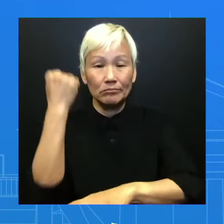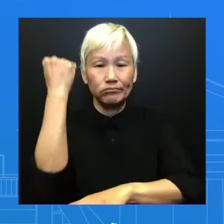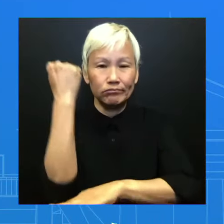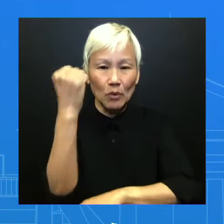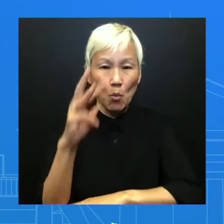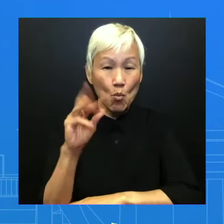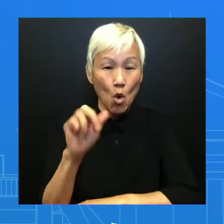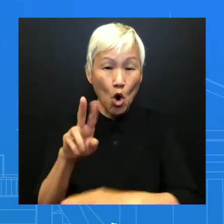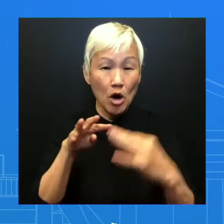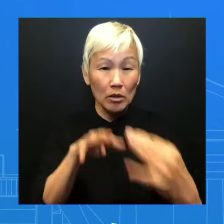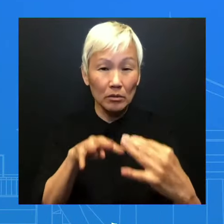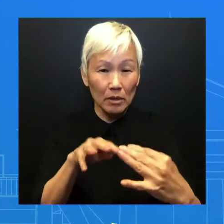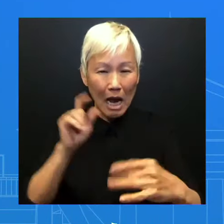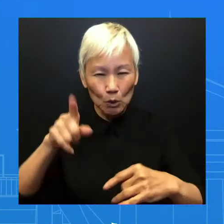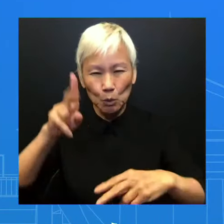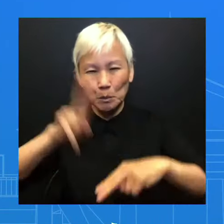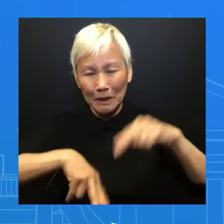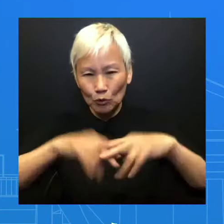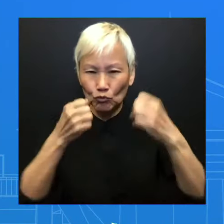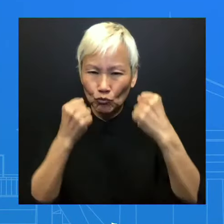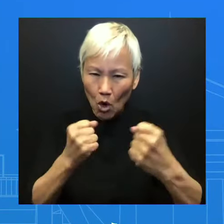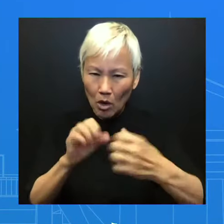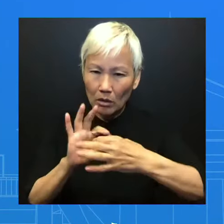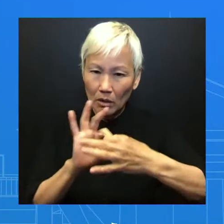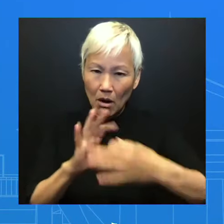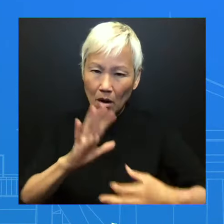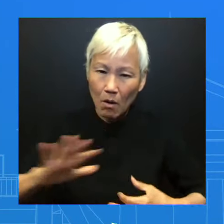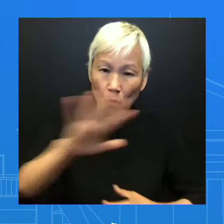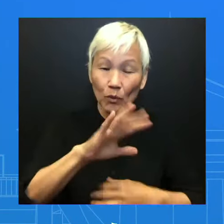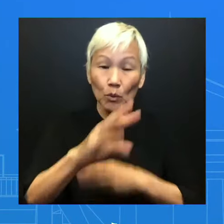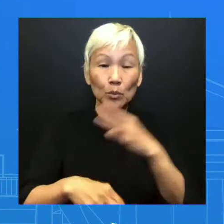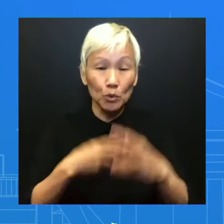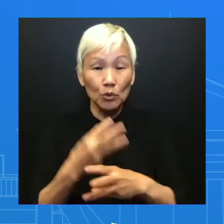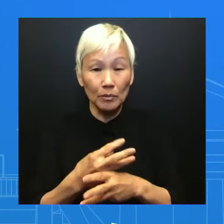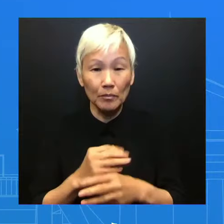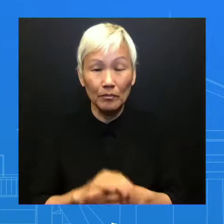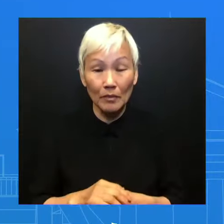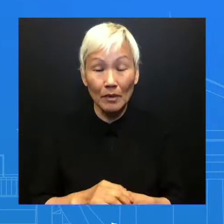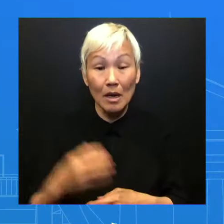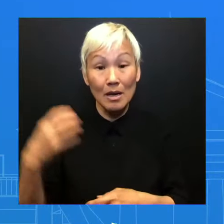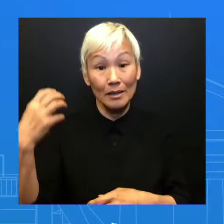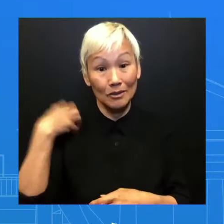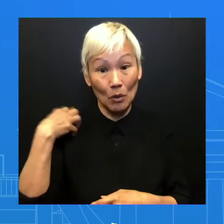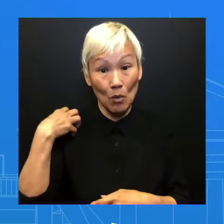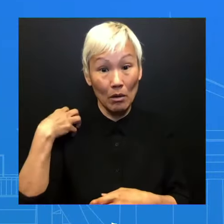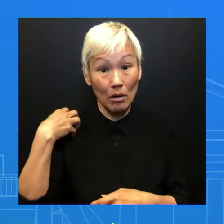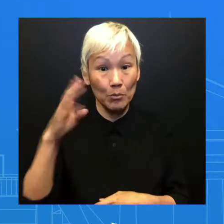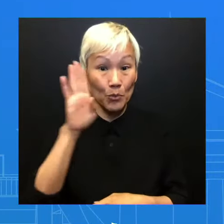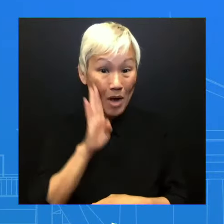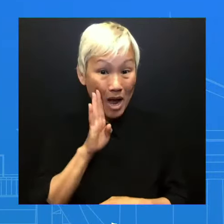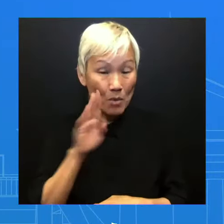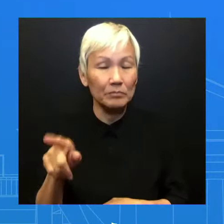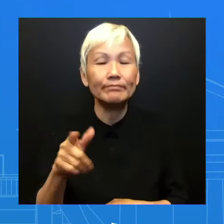And General Brown -- the President knows that he will benefit from a leader with a wealth of military experience